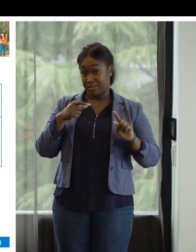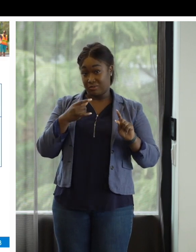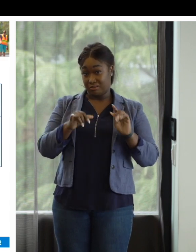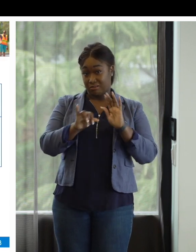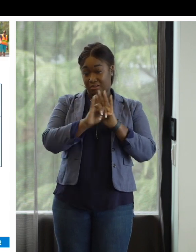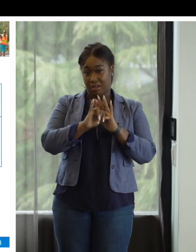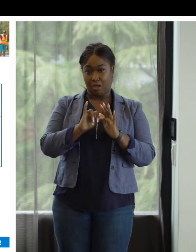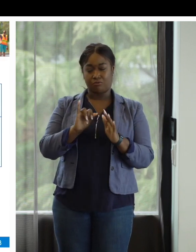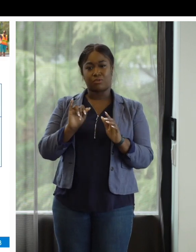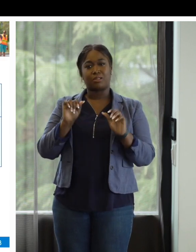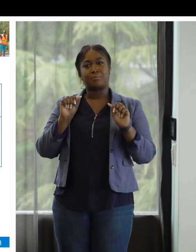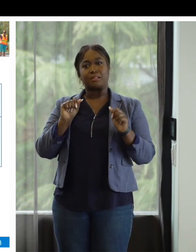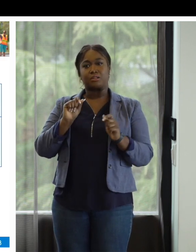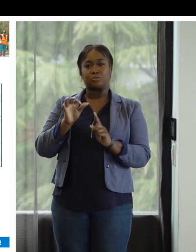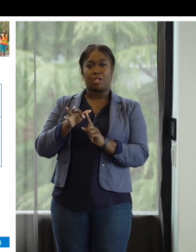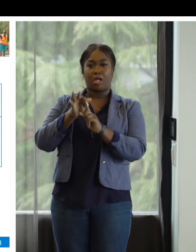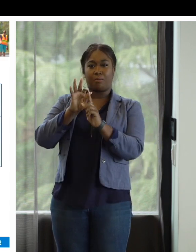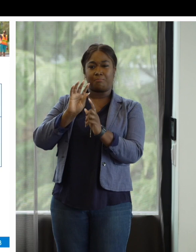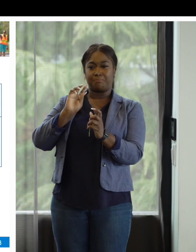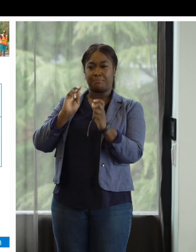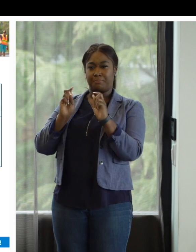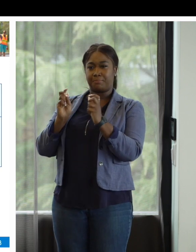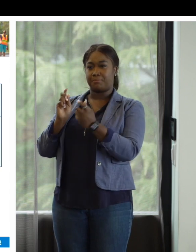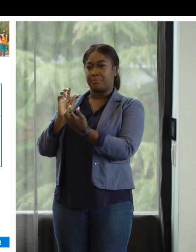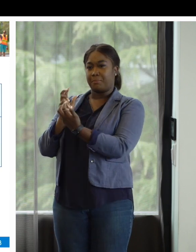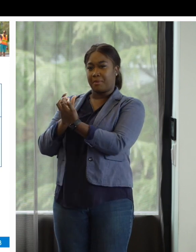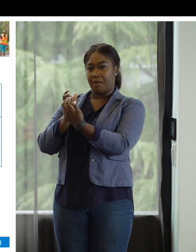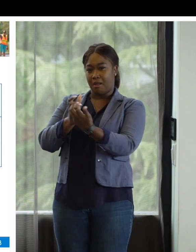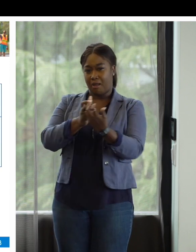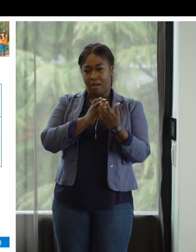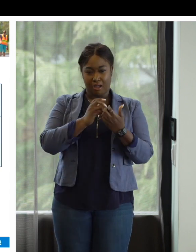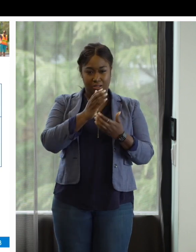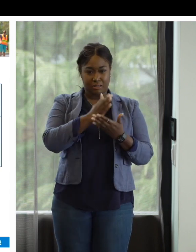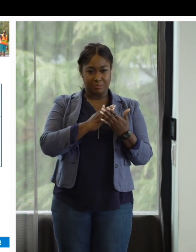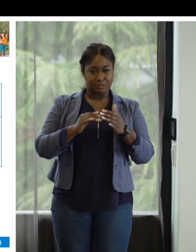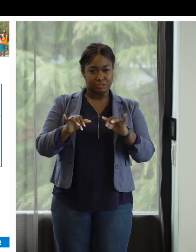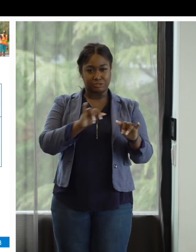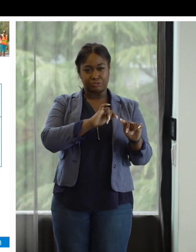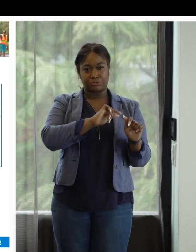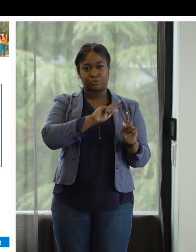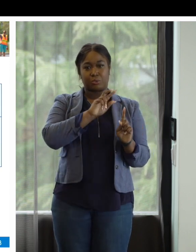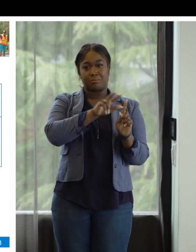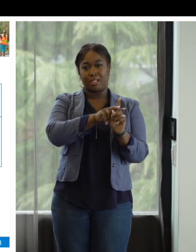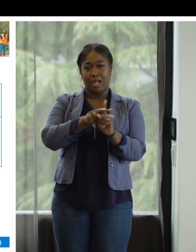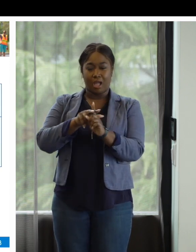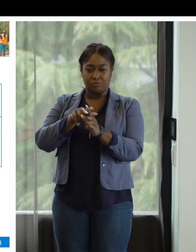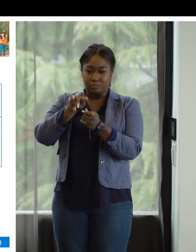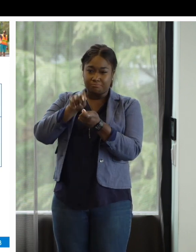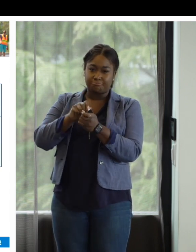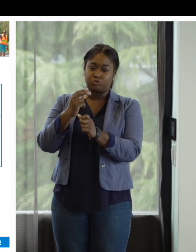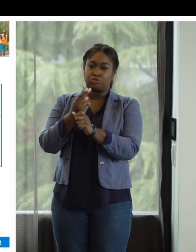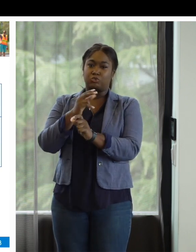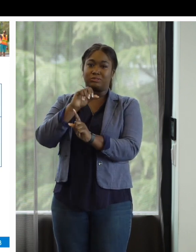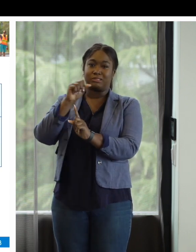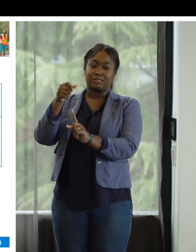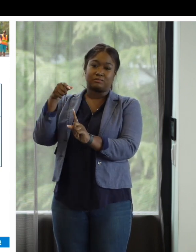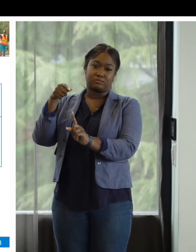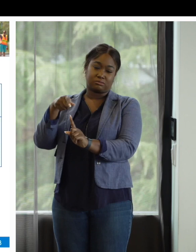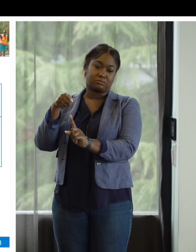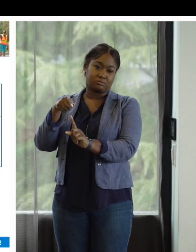of some of these standards to apply to specific use cases or